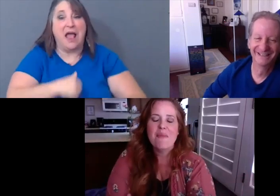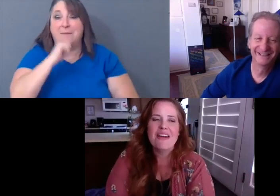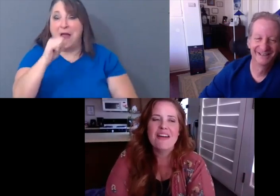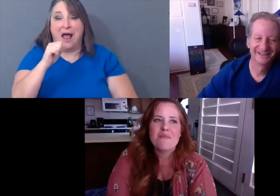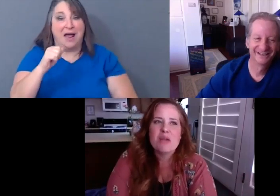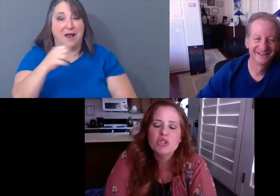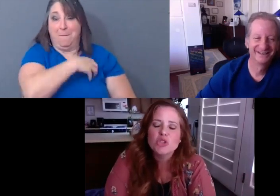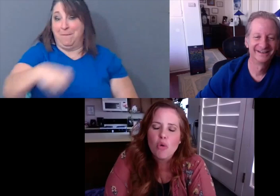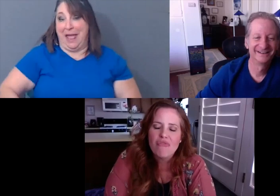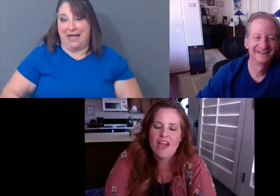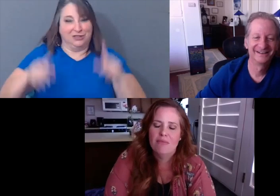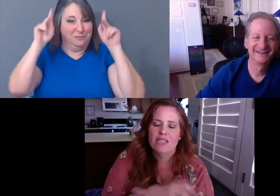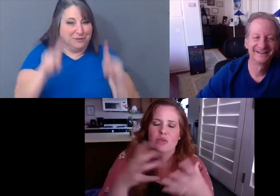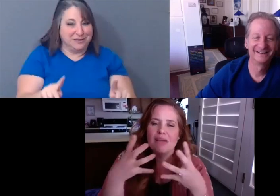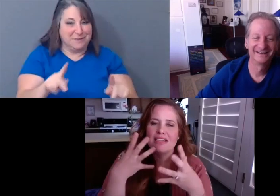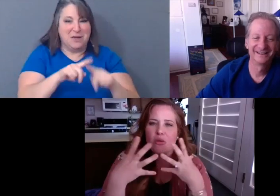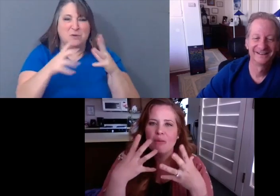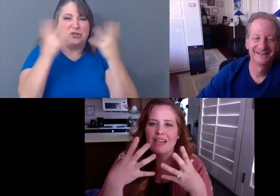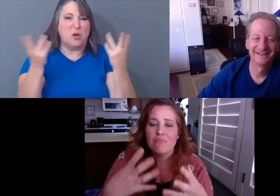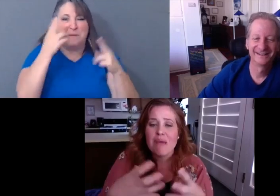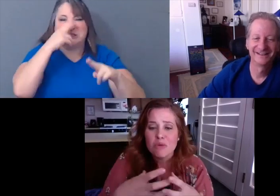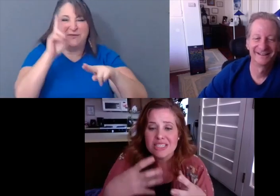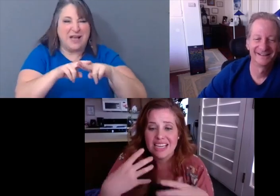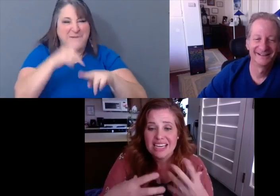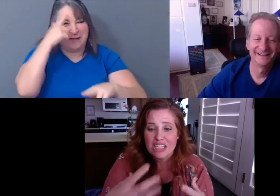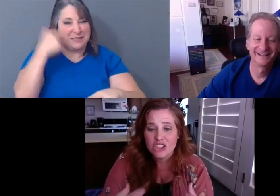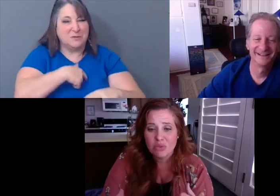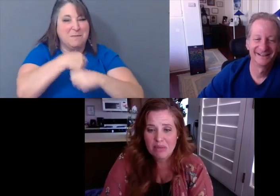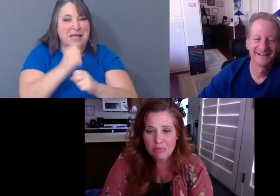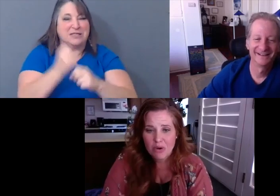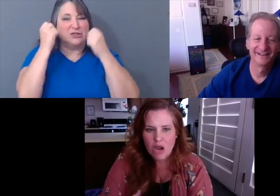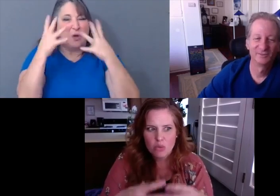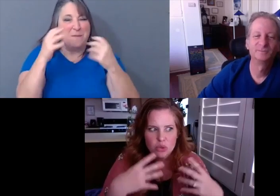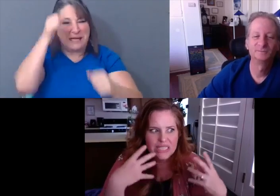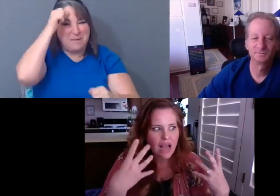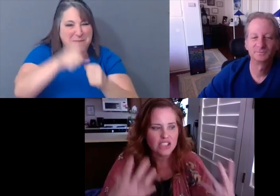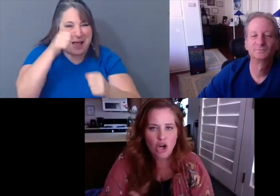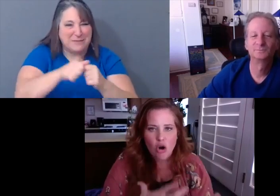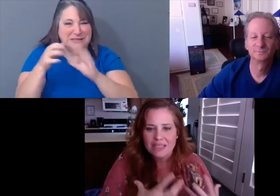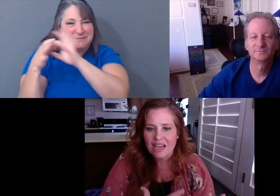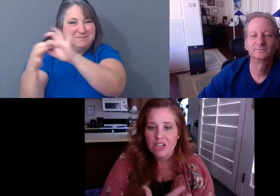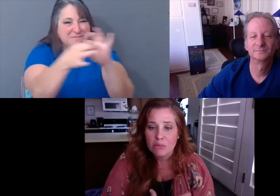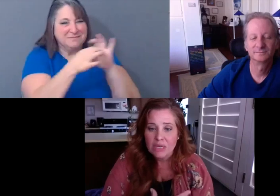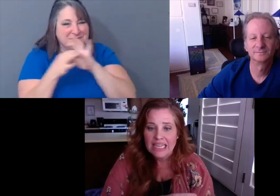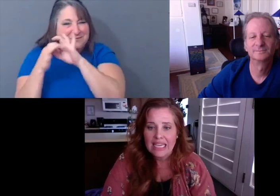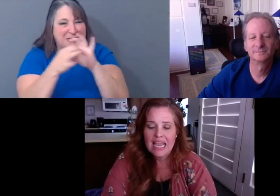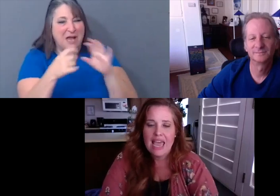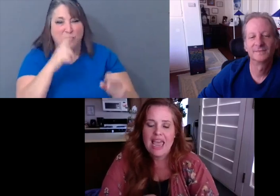but it was so fun because we made so many memories and connections with people. And I really got to know my deaf community.